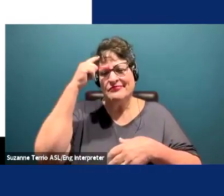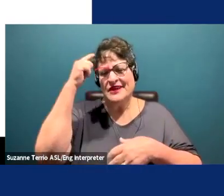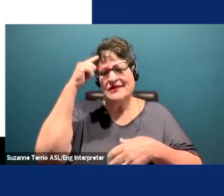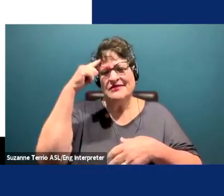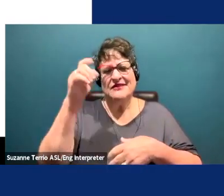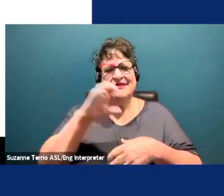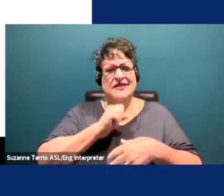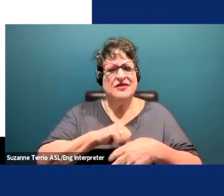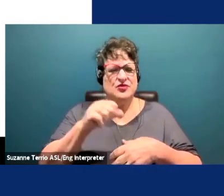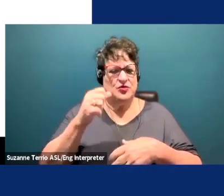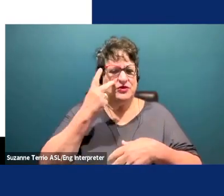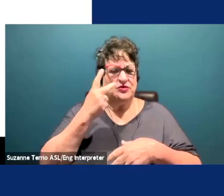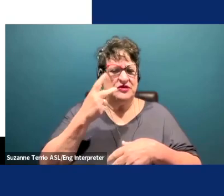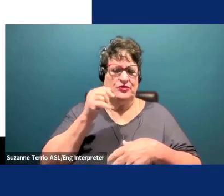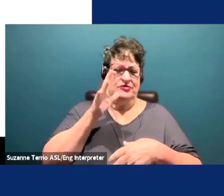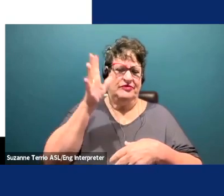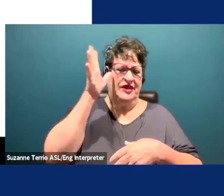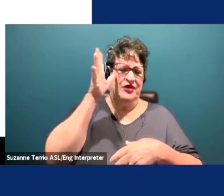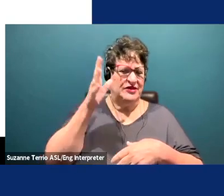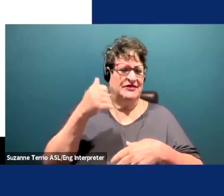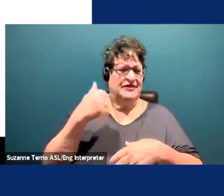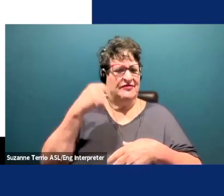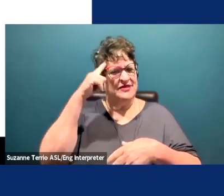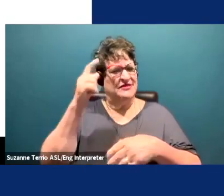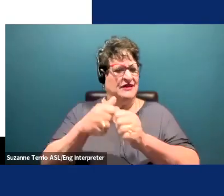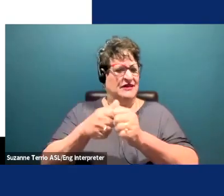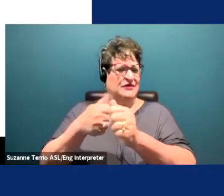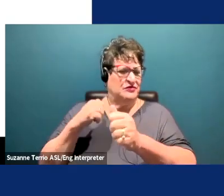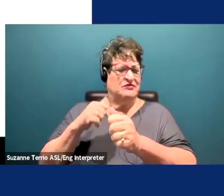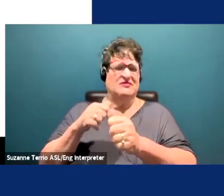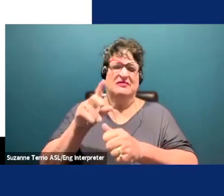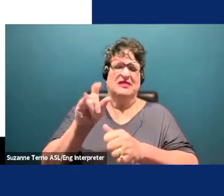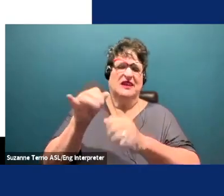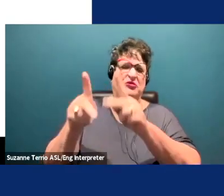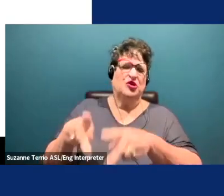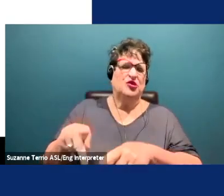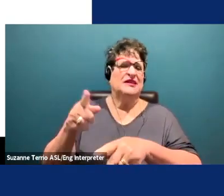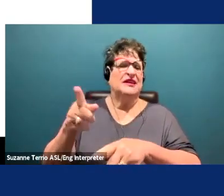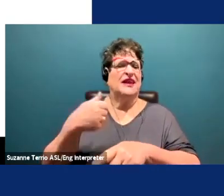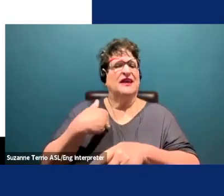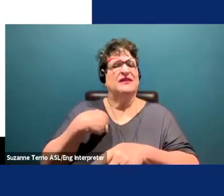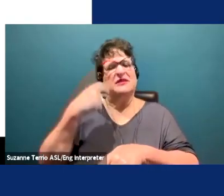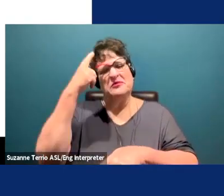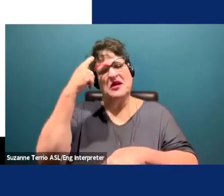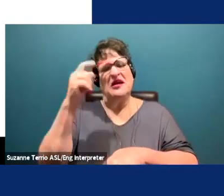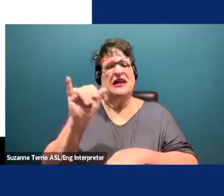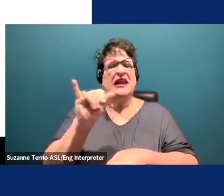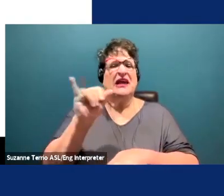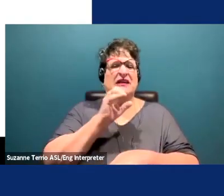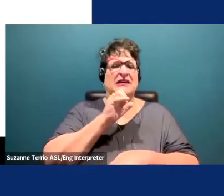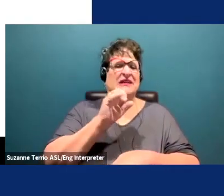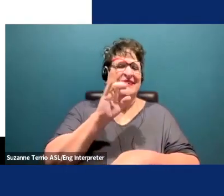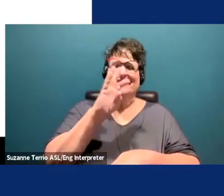So sometimes we see something like, you know, this person has a mind of a 6-year-old or the mental ability of a 12-year-old.